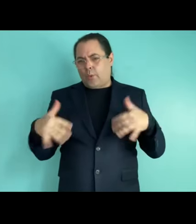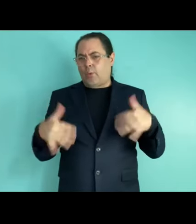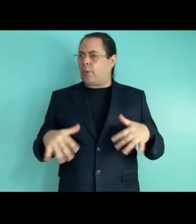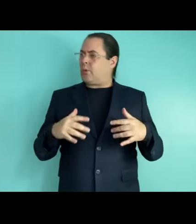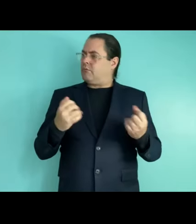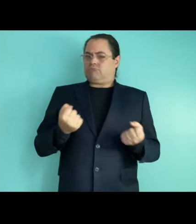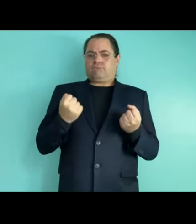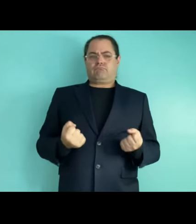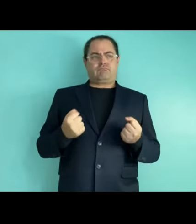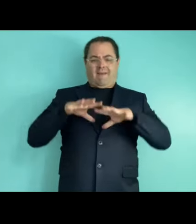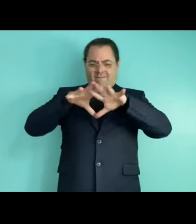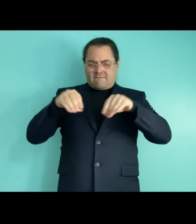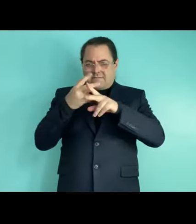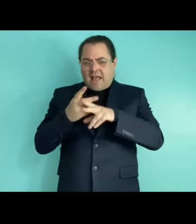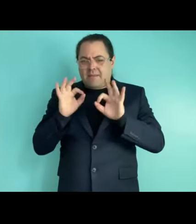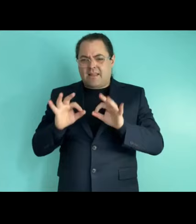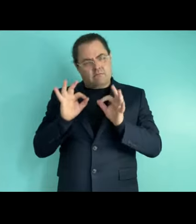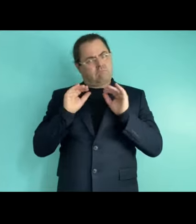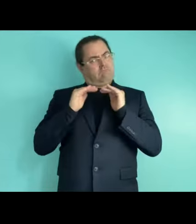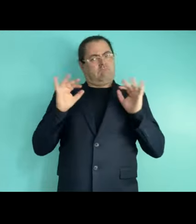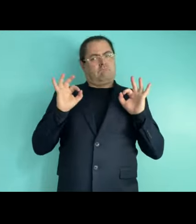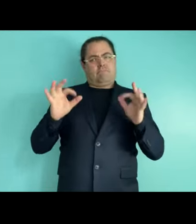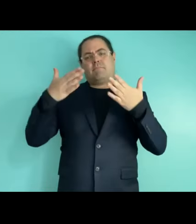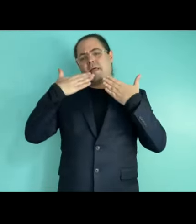equality fairness, so thanks thanks so much for that.